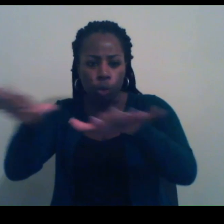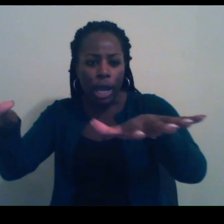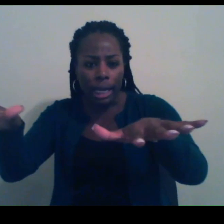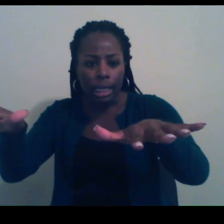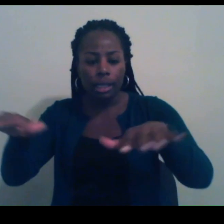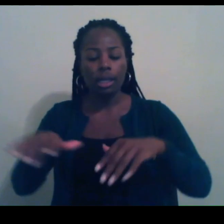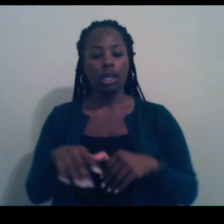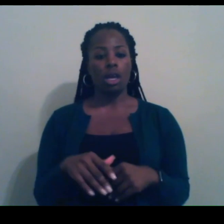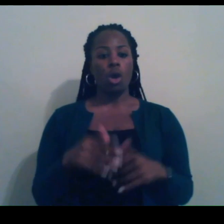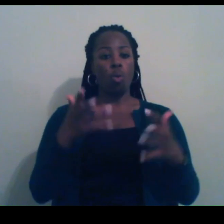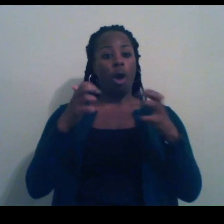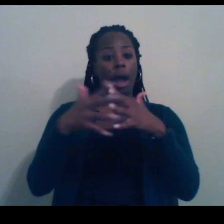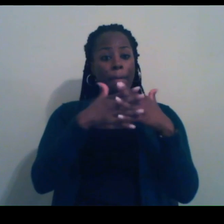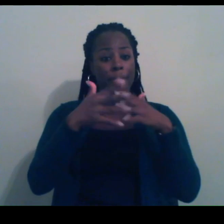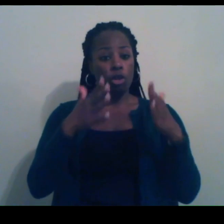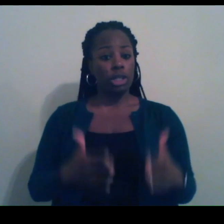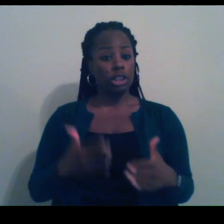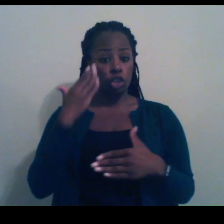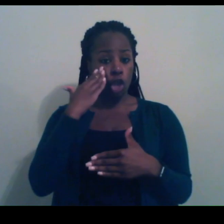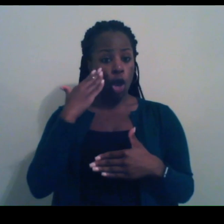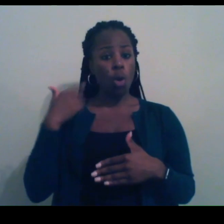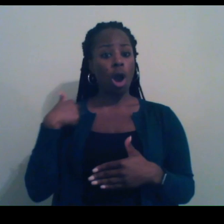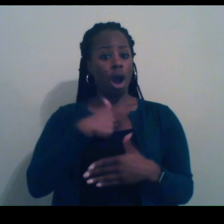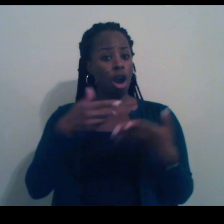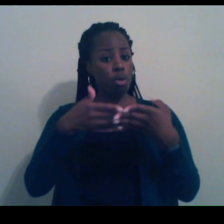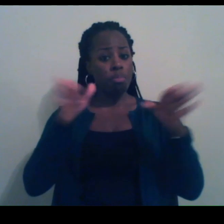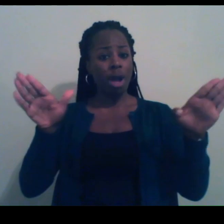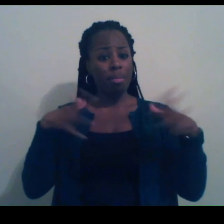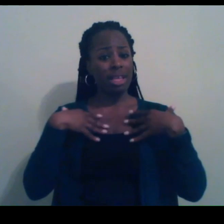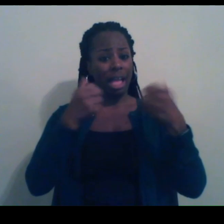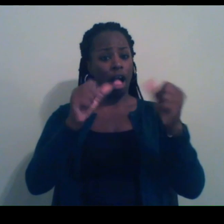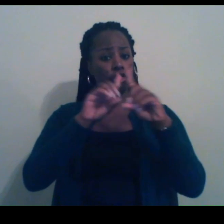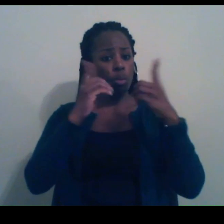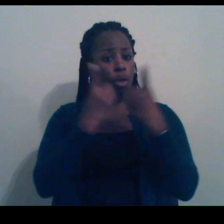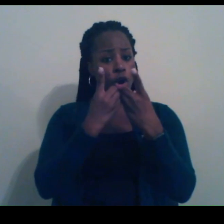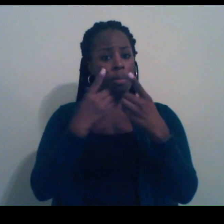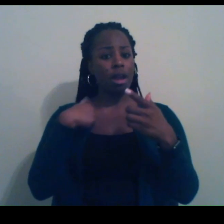have one of the finest public health programs in the world when you look at